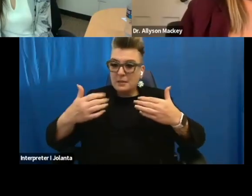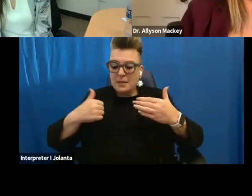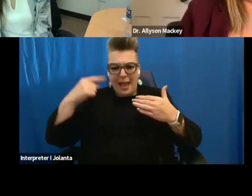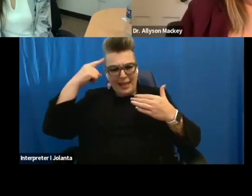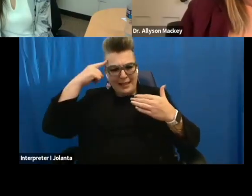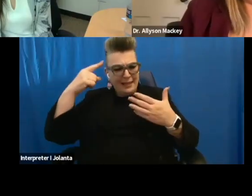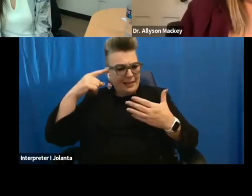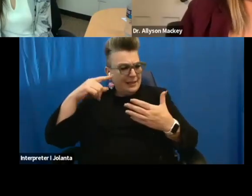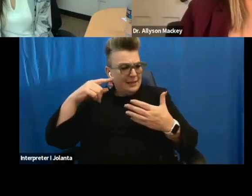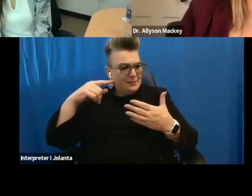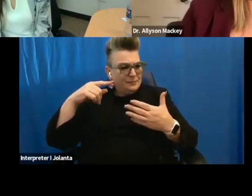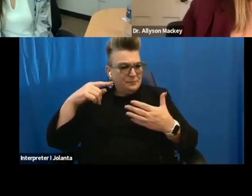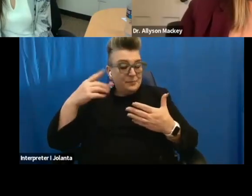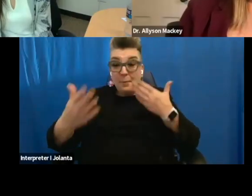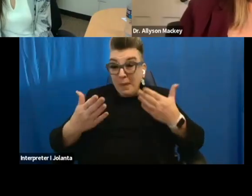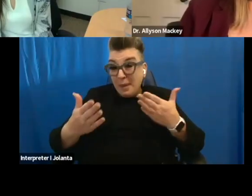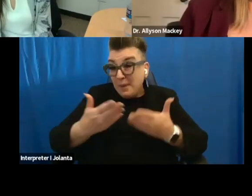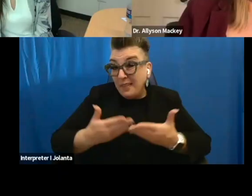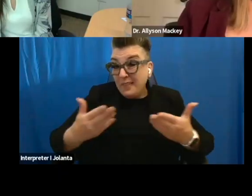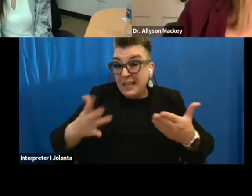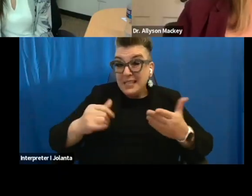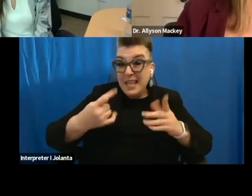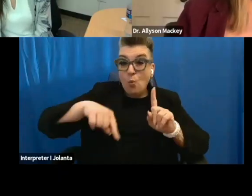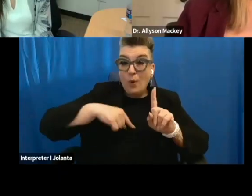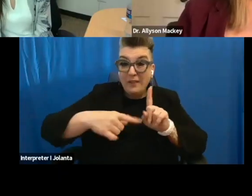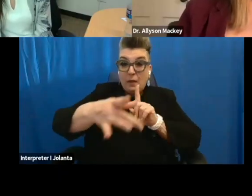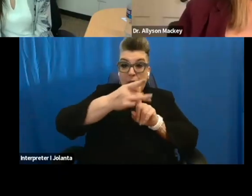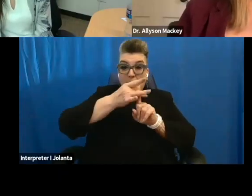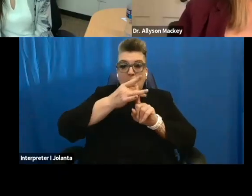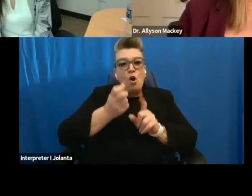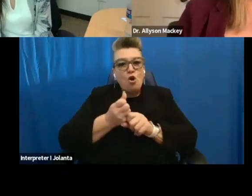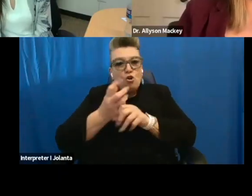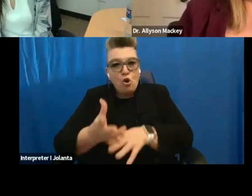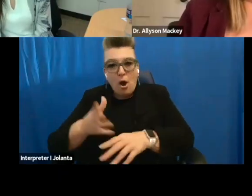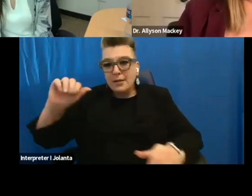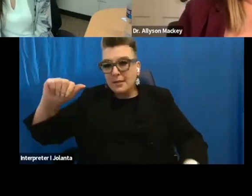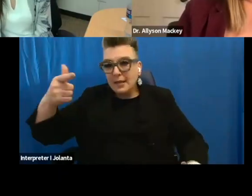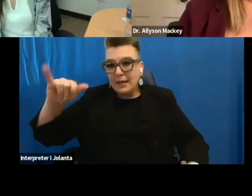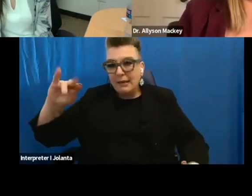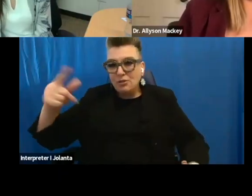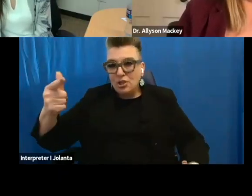more like aging the other set of processes that I haven't ruled out are immune related